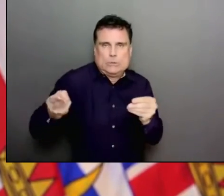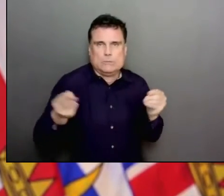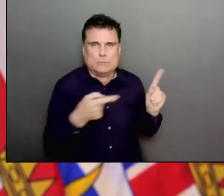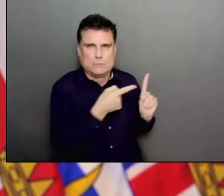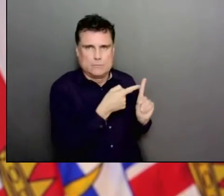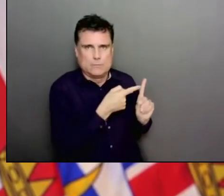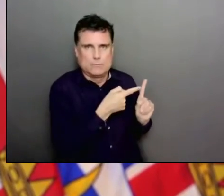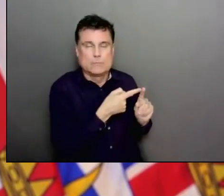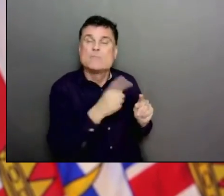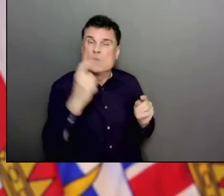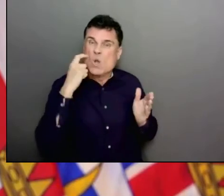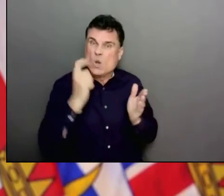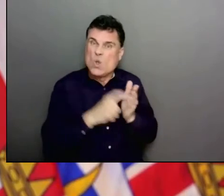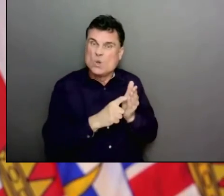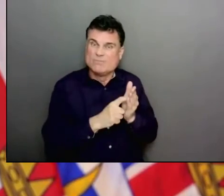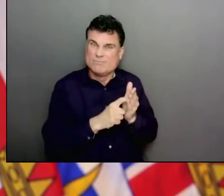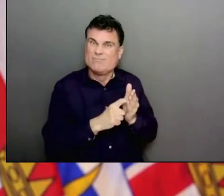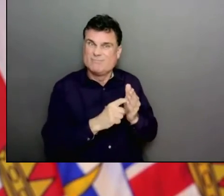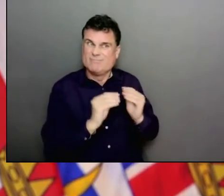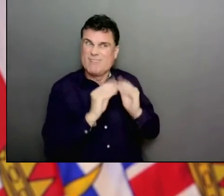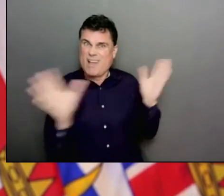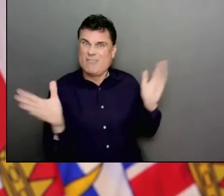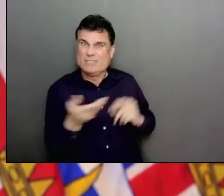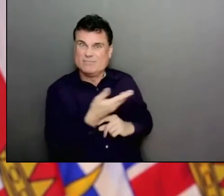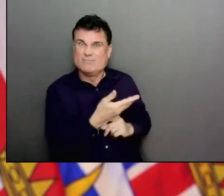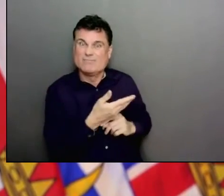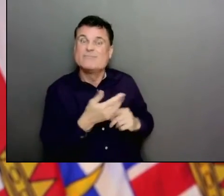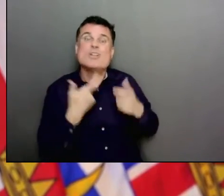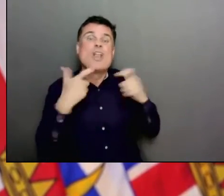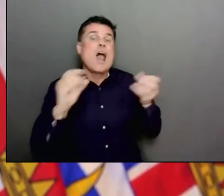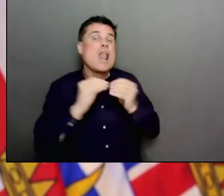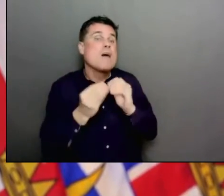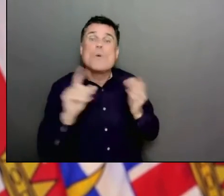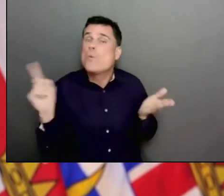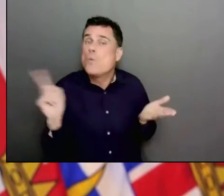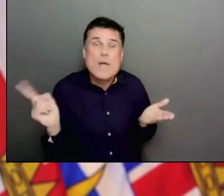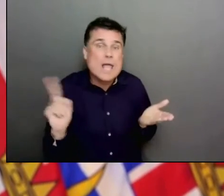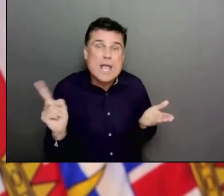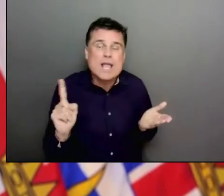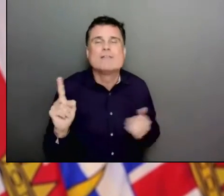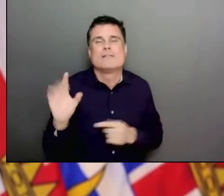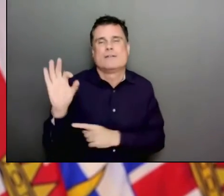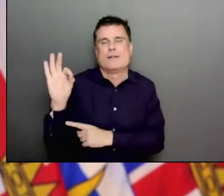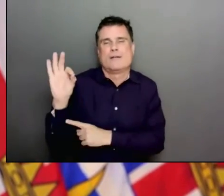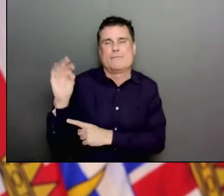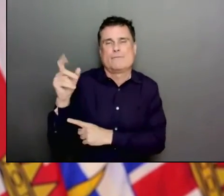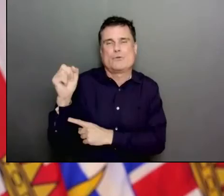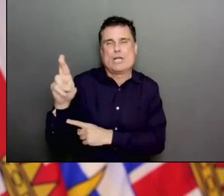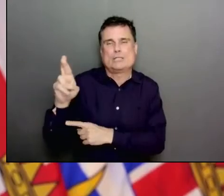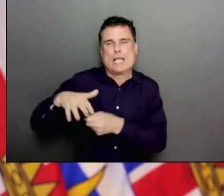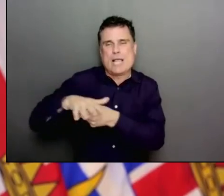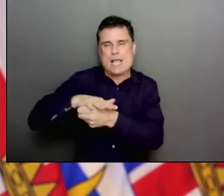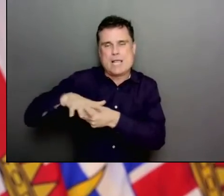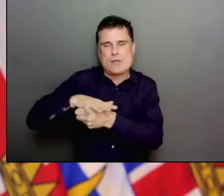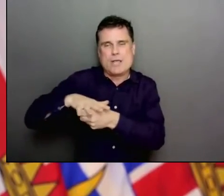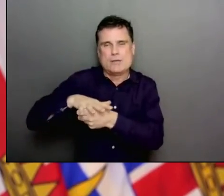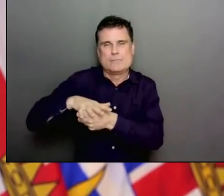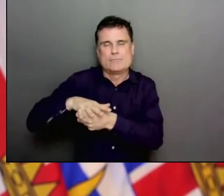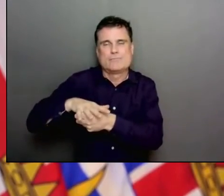number of cases have been concentrated in the Fraser region with some of course increase in Interior Health